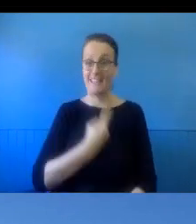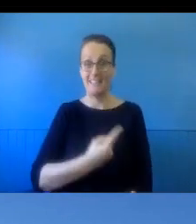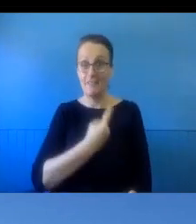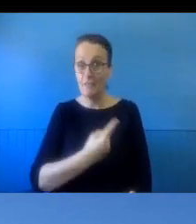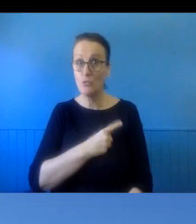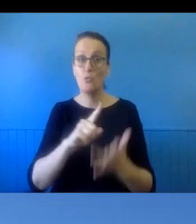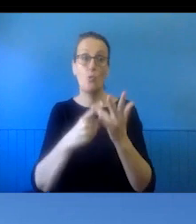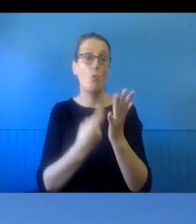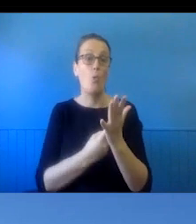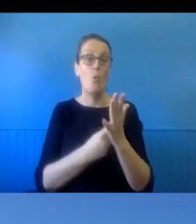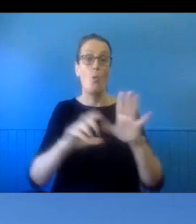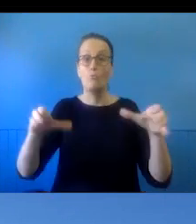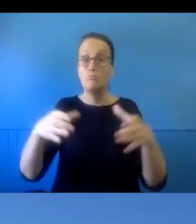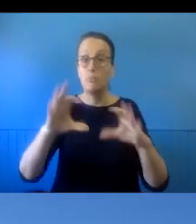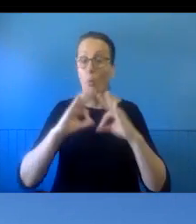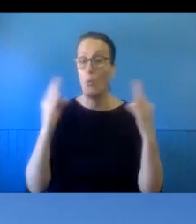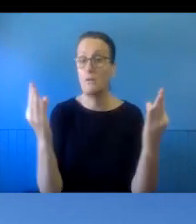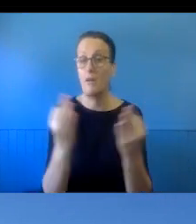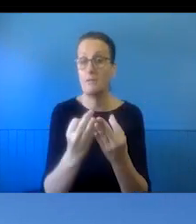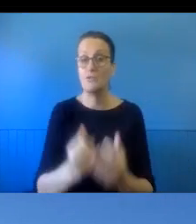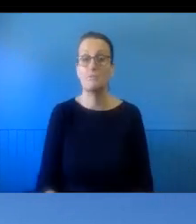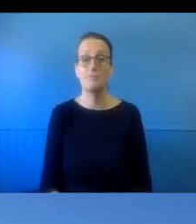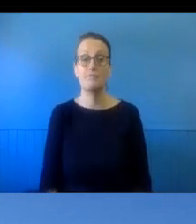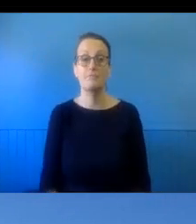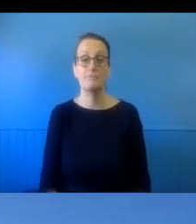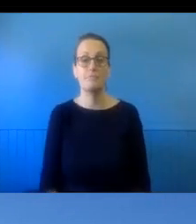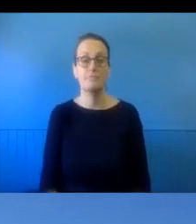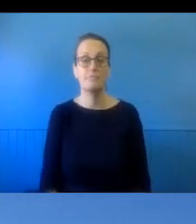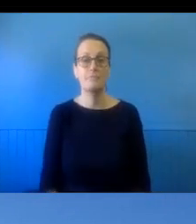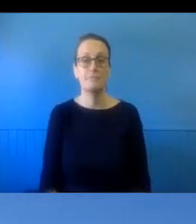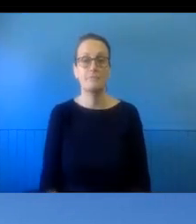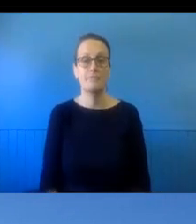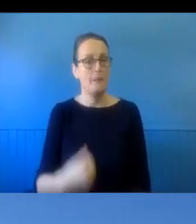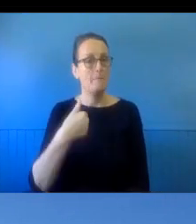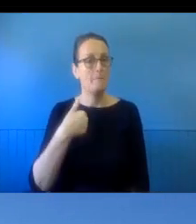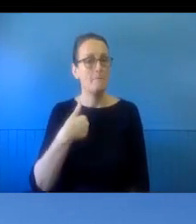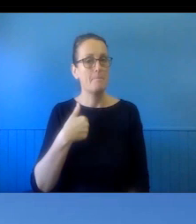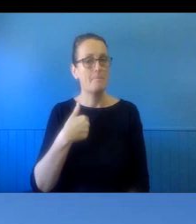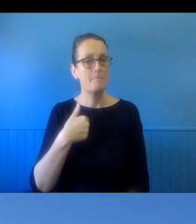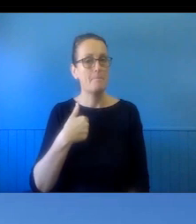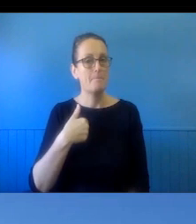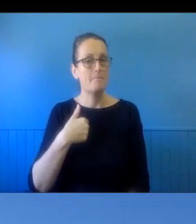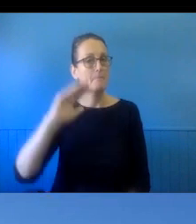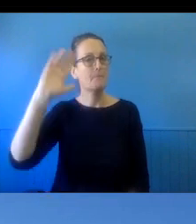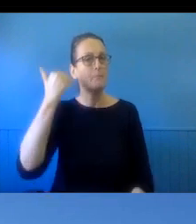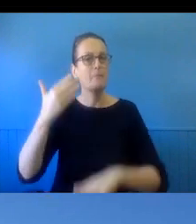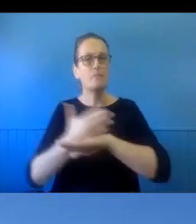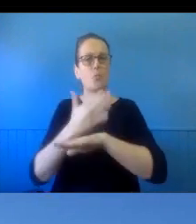organisation, as a collective? Ananth, and I, work in some very different environments